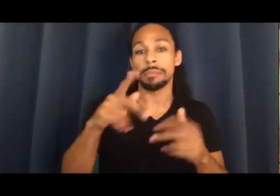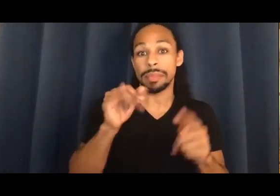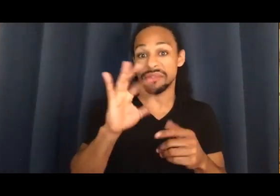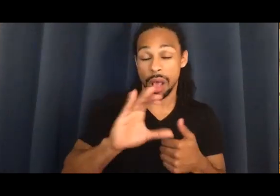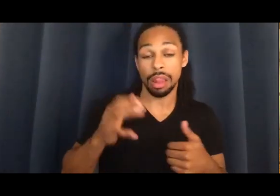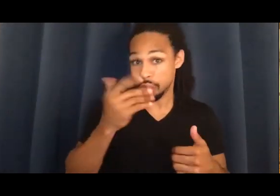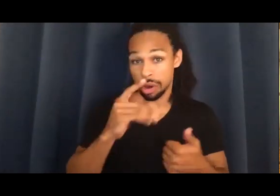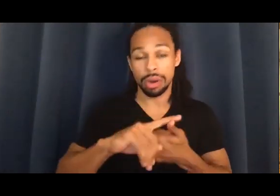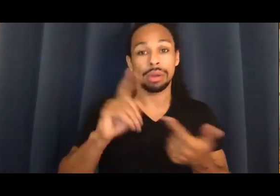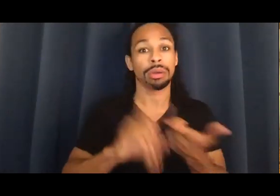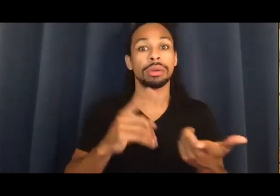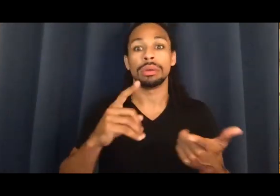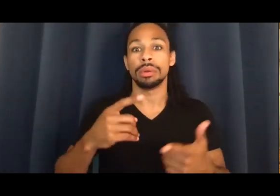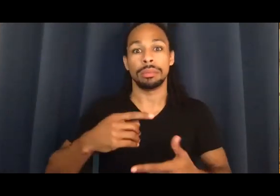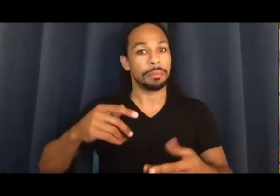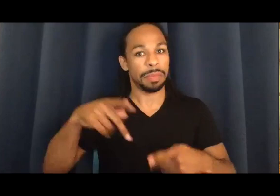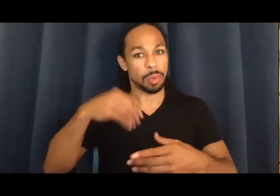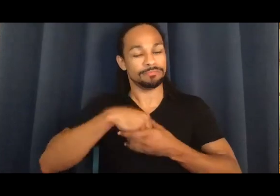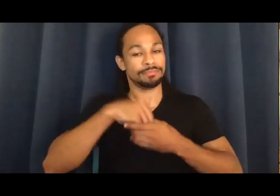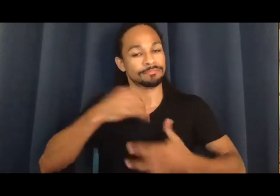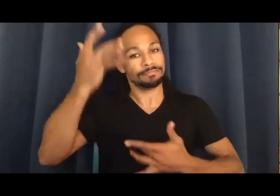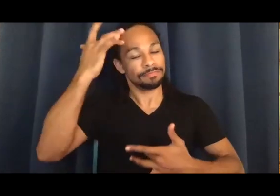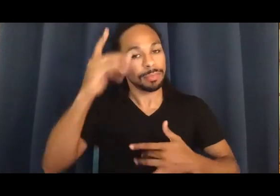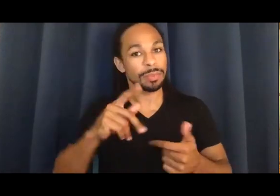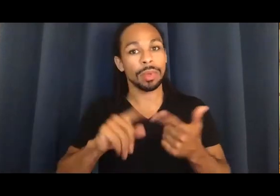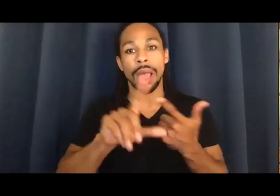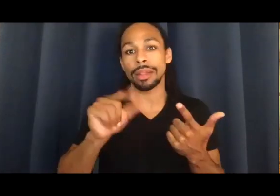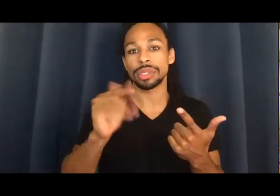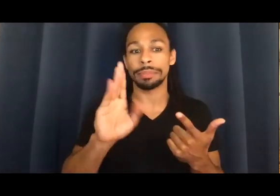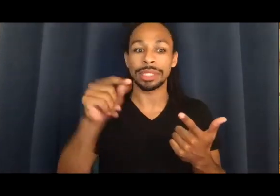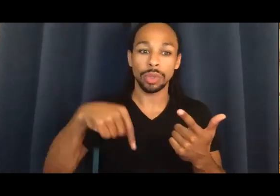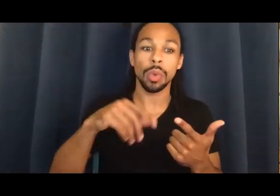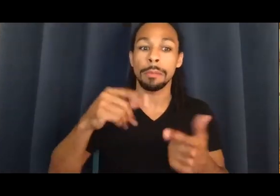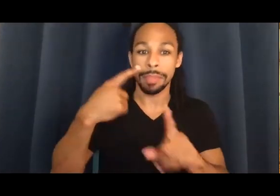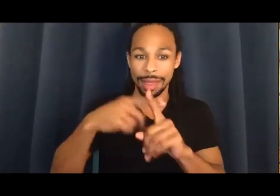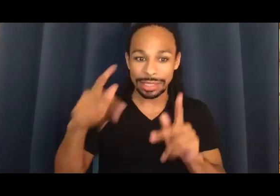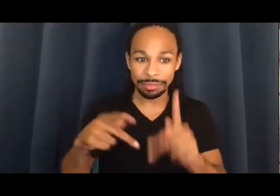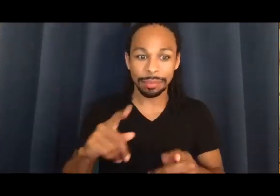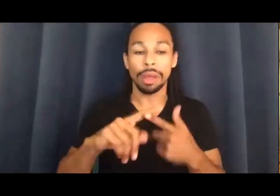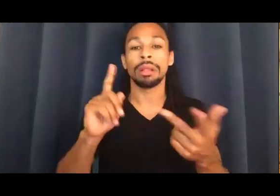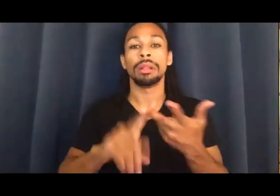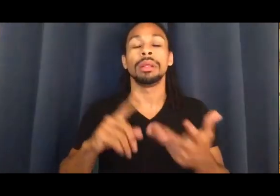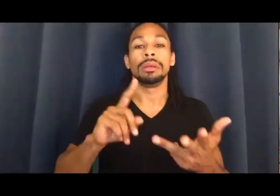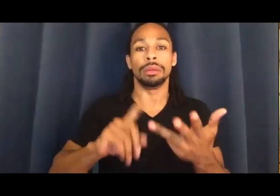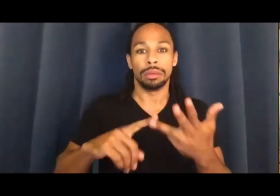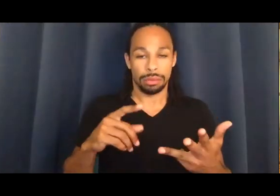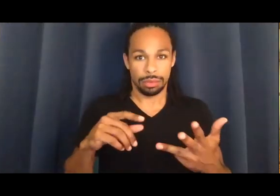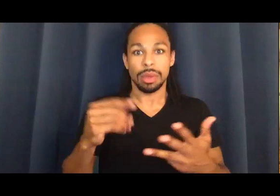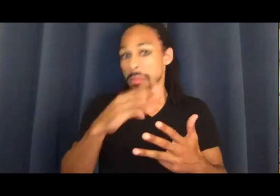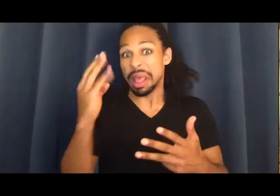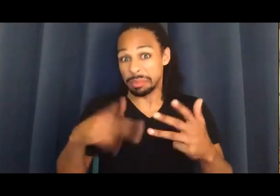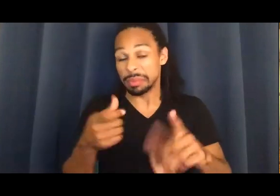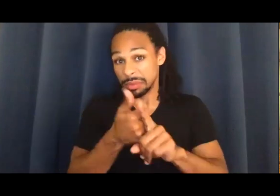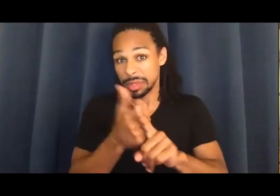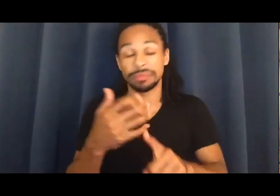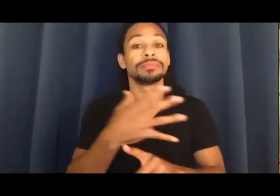lives of blacks, people of color, immunosuppressed, LBGTQ plus people, poverty impacted by COVID-19.